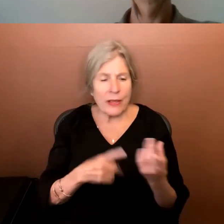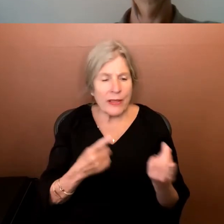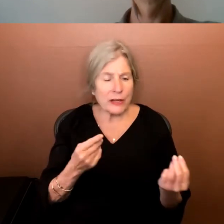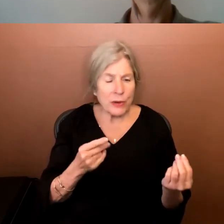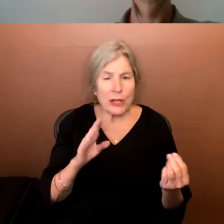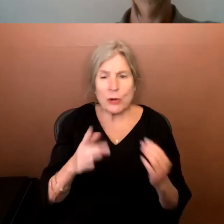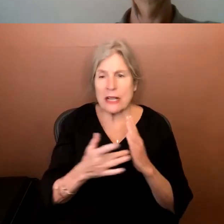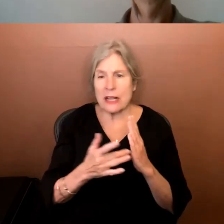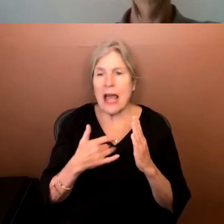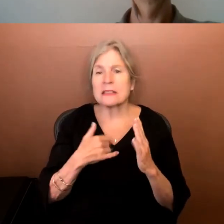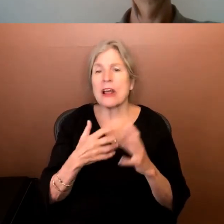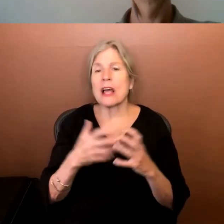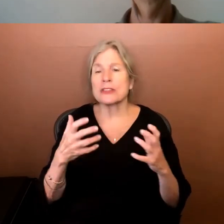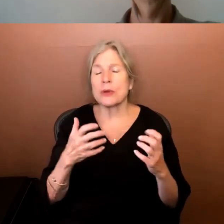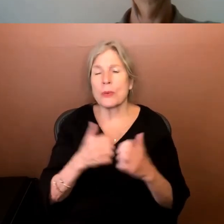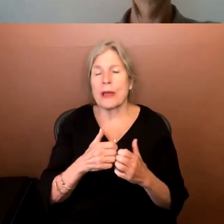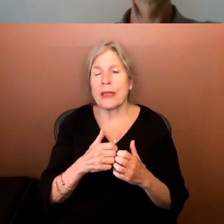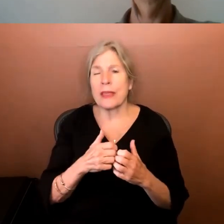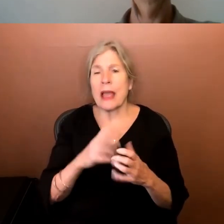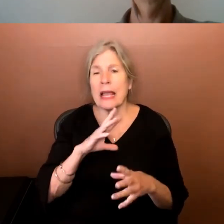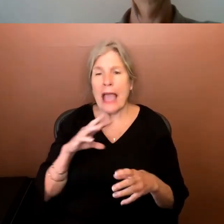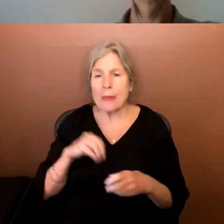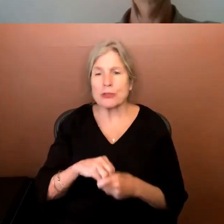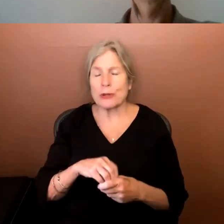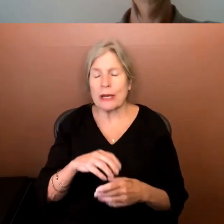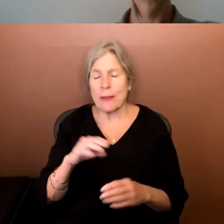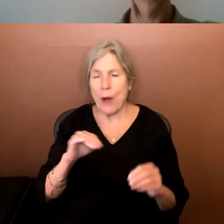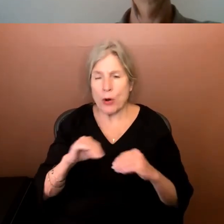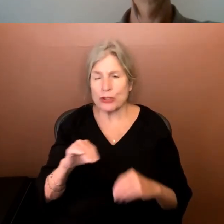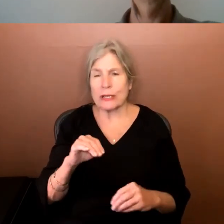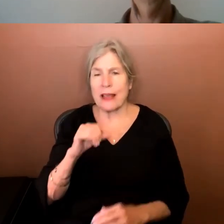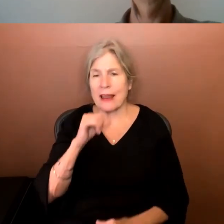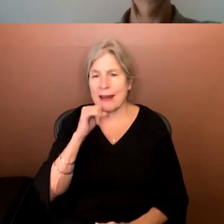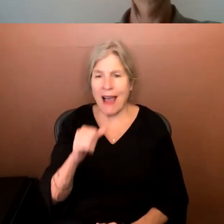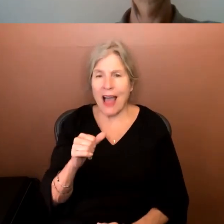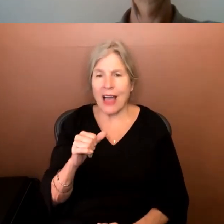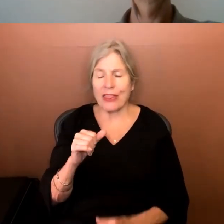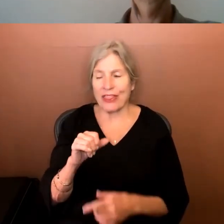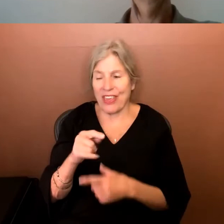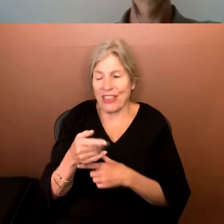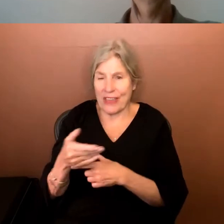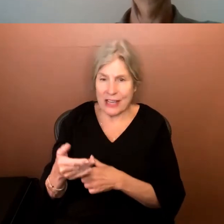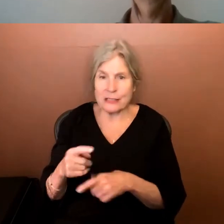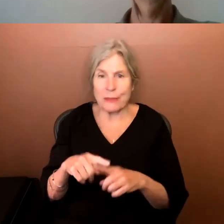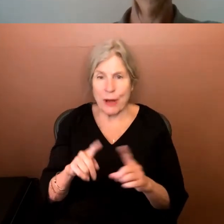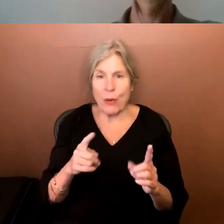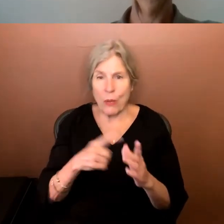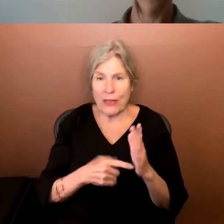with motion capture and not the things, but what the things are doing?